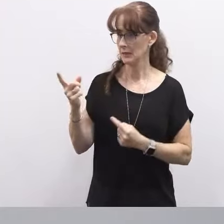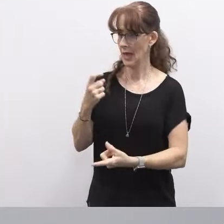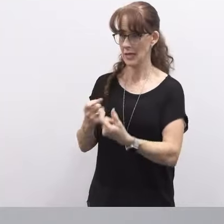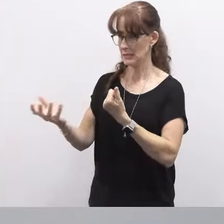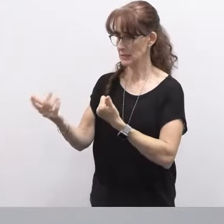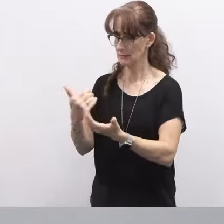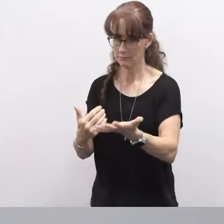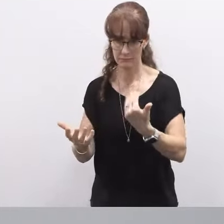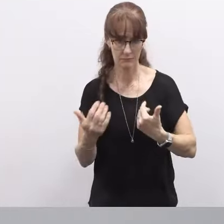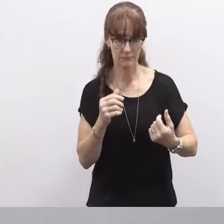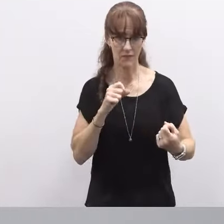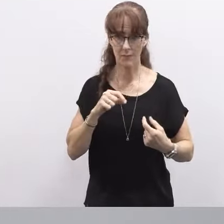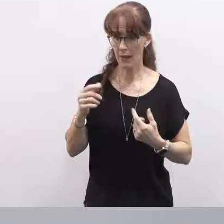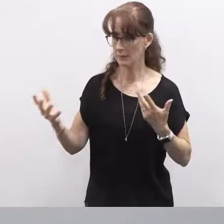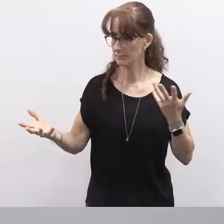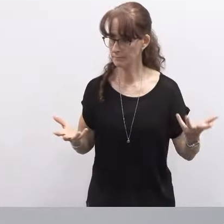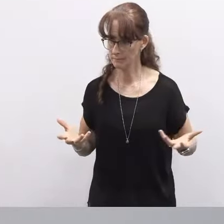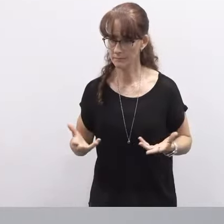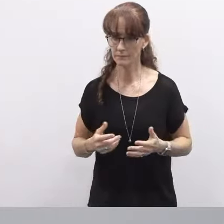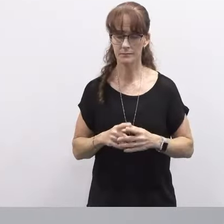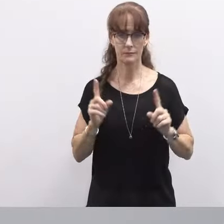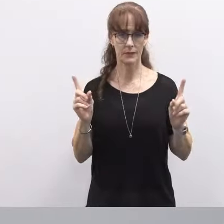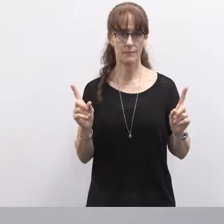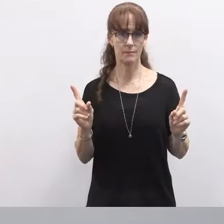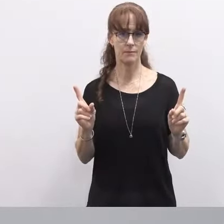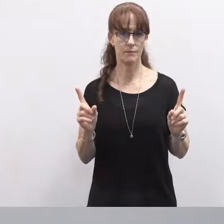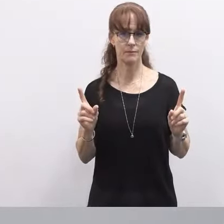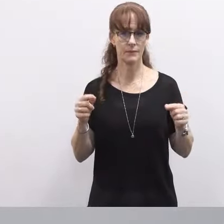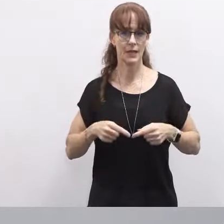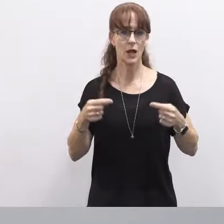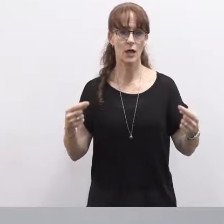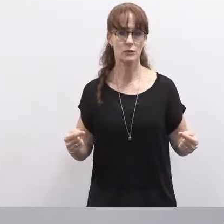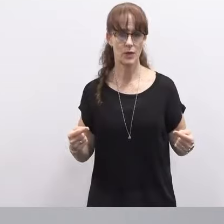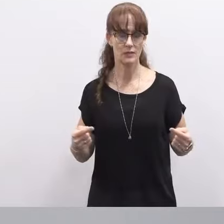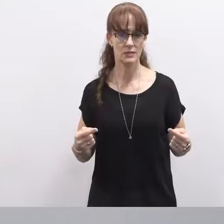But in contrast to the redistricting decisions for the city,